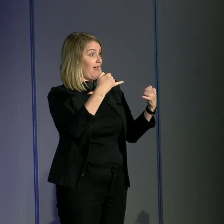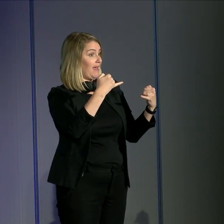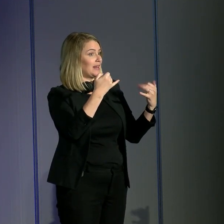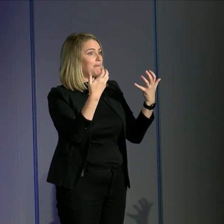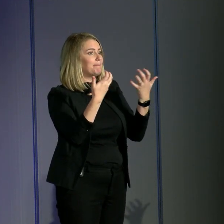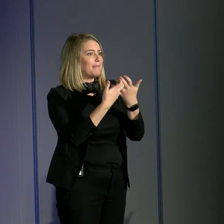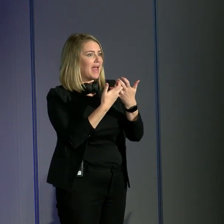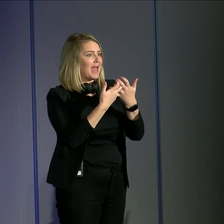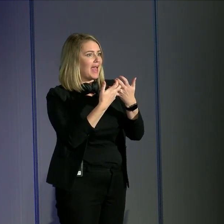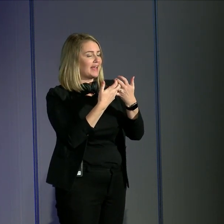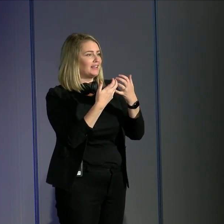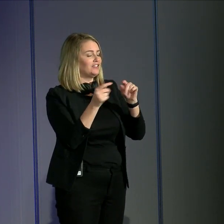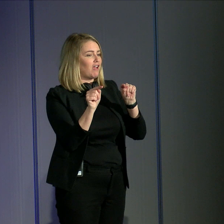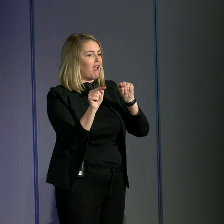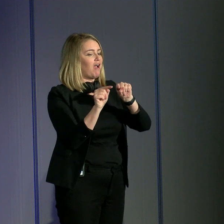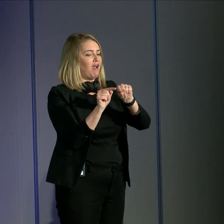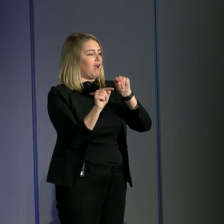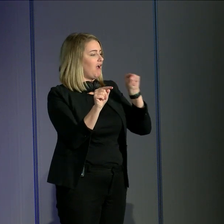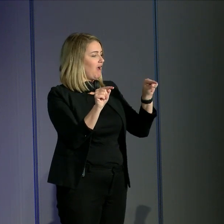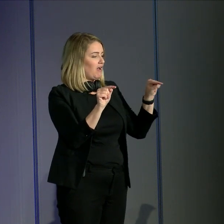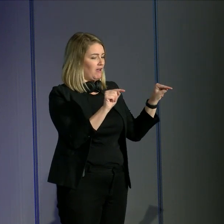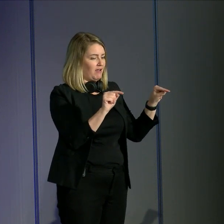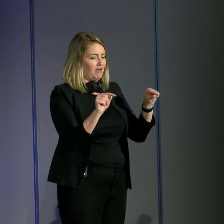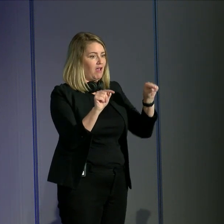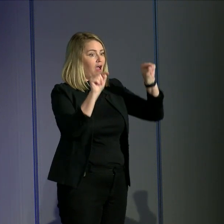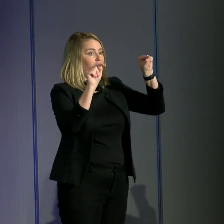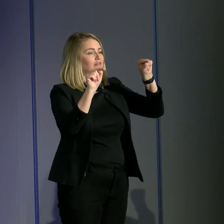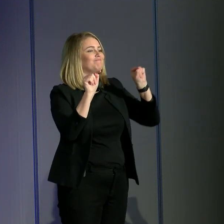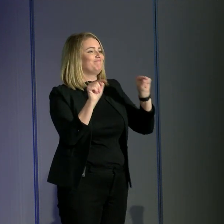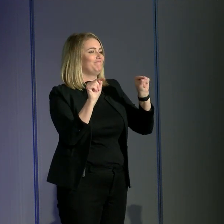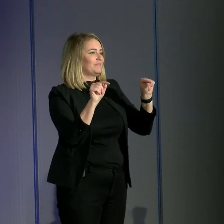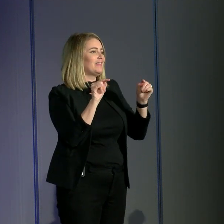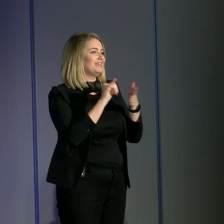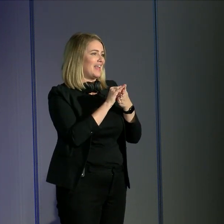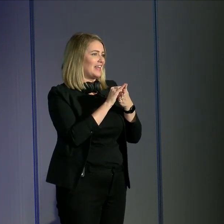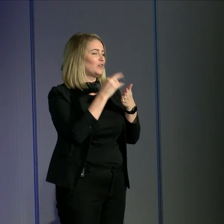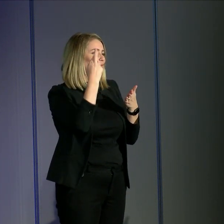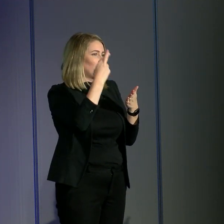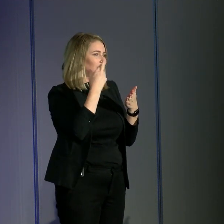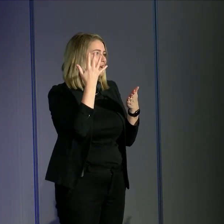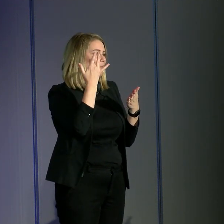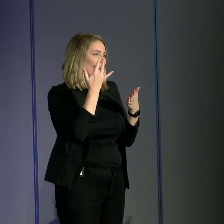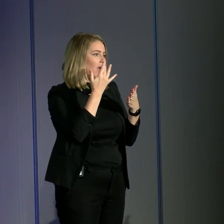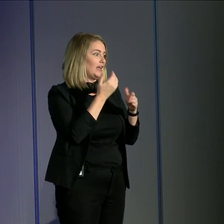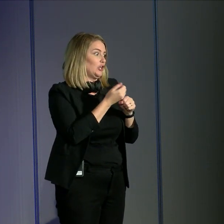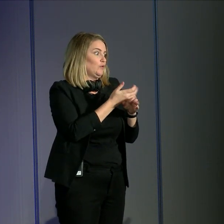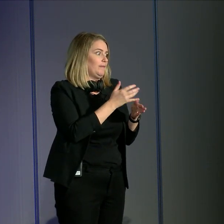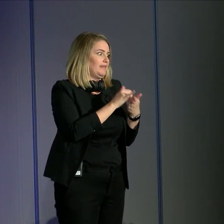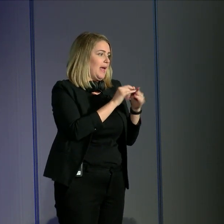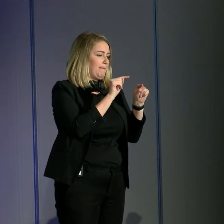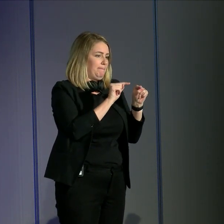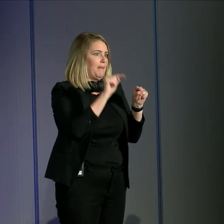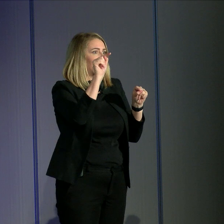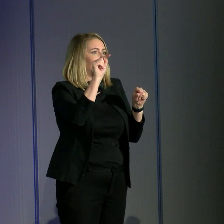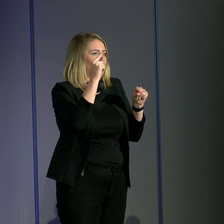front page. So you can tell straight-away that's contributing majorly to that actual bump in the accessibility